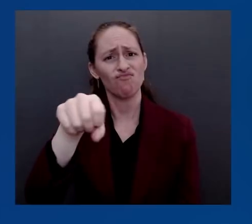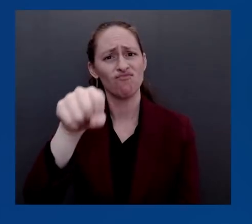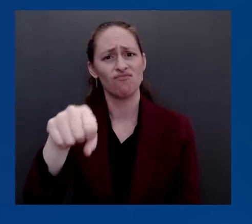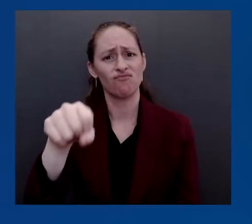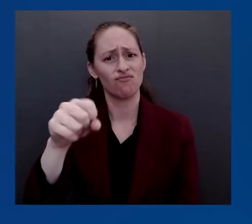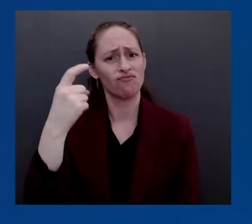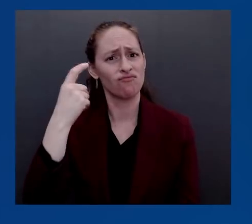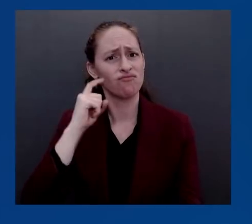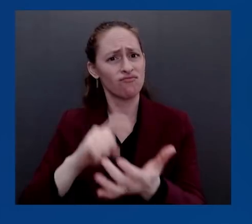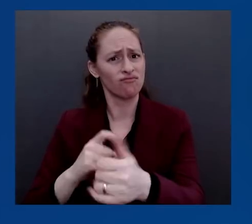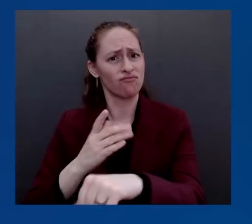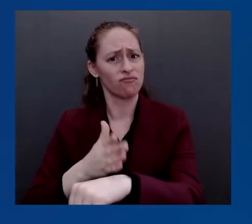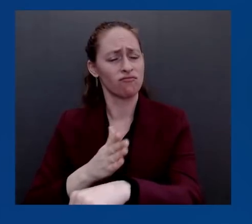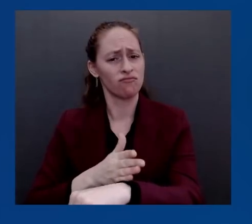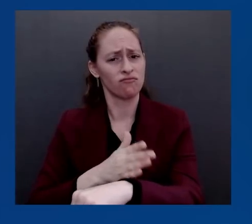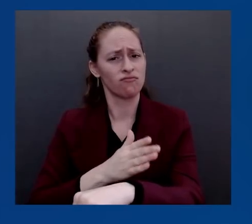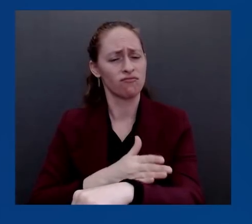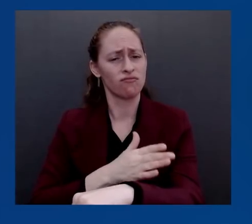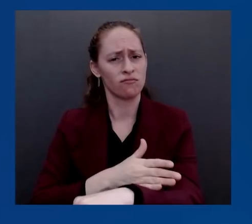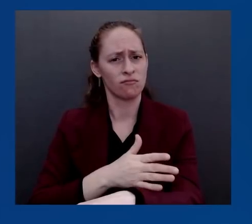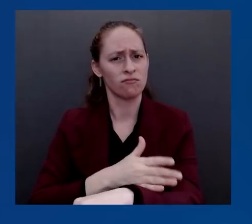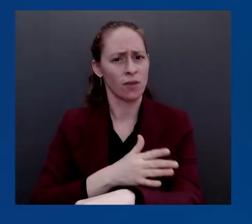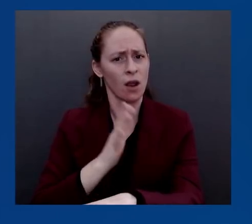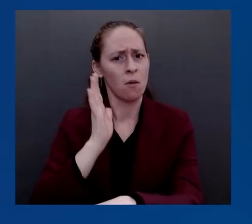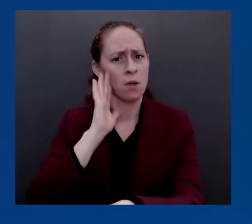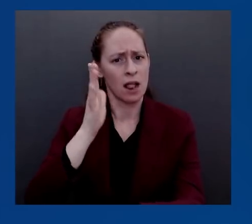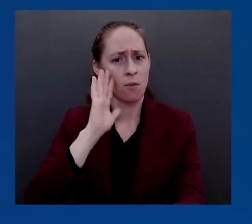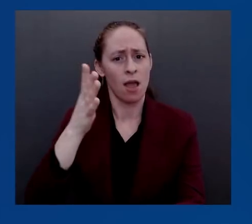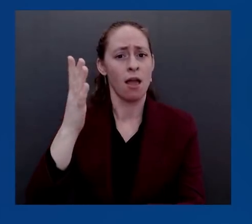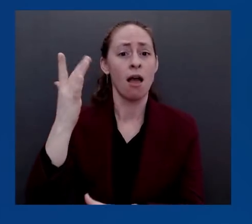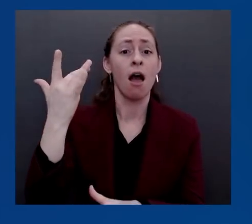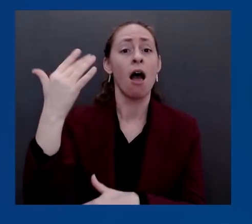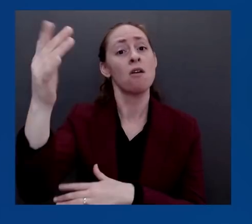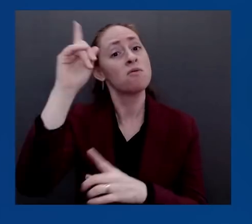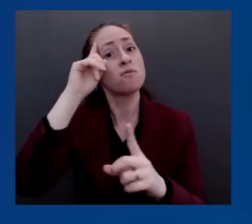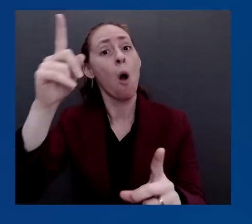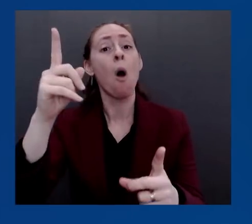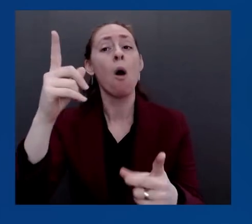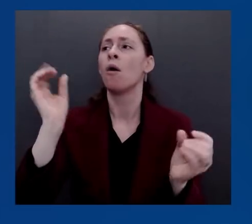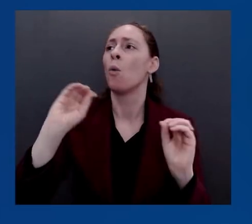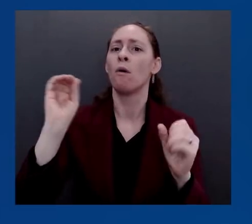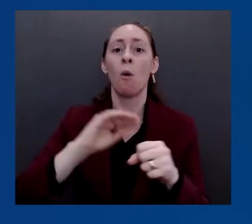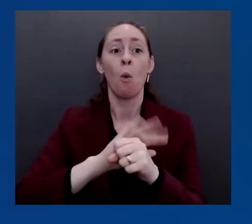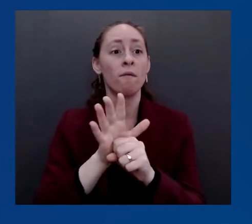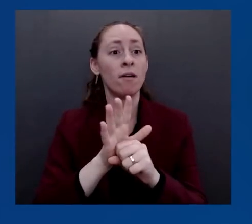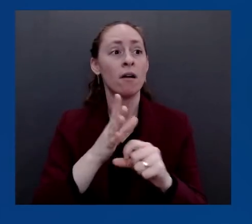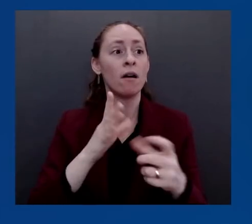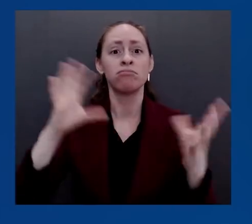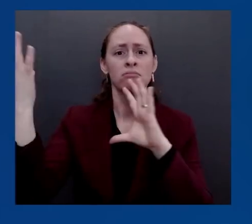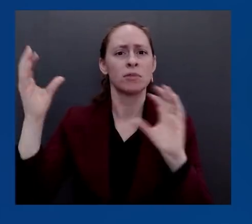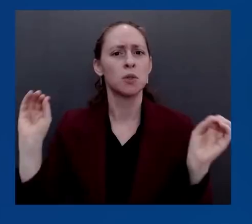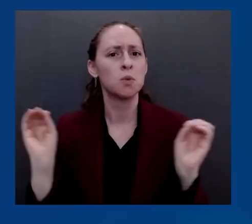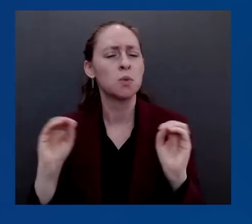We are actively reaching out to healthcare -- public healthcare experts acro- --